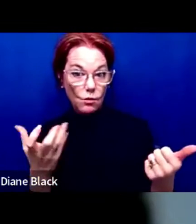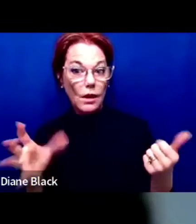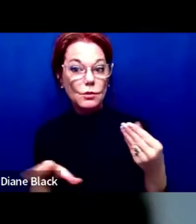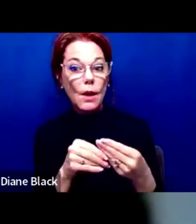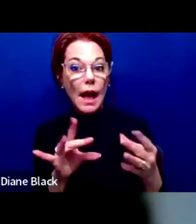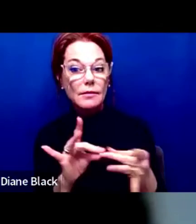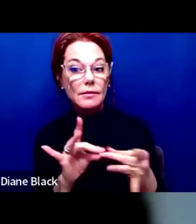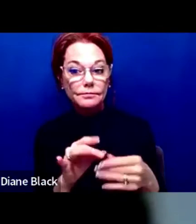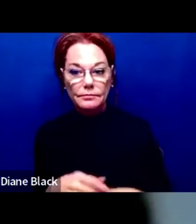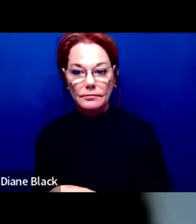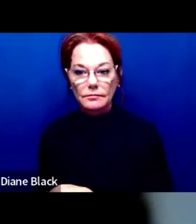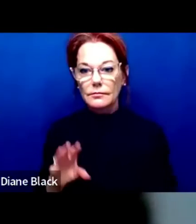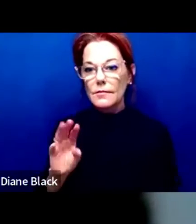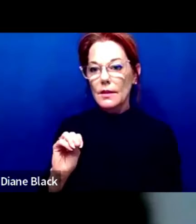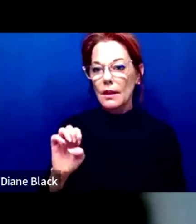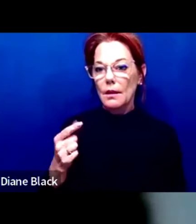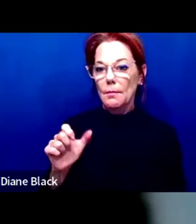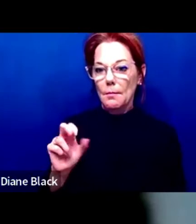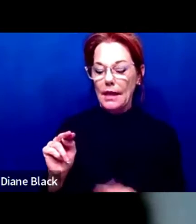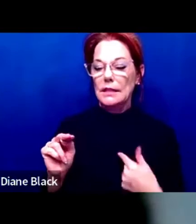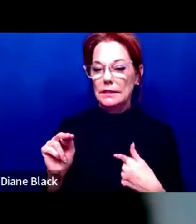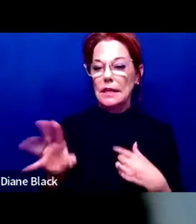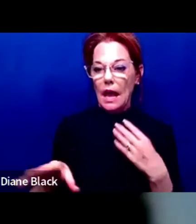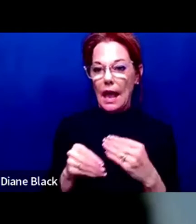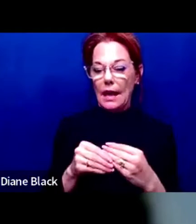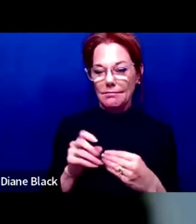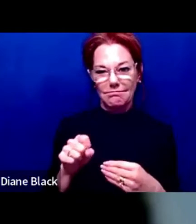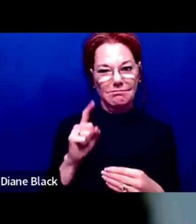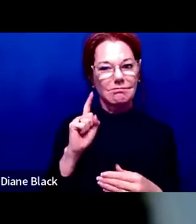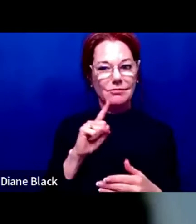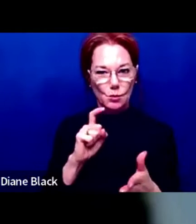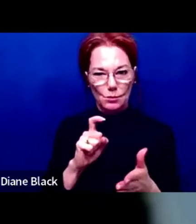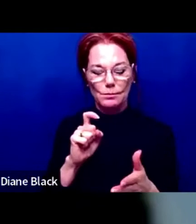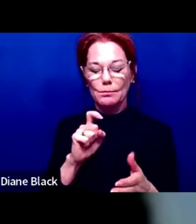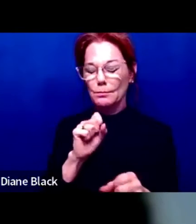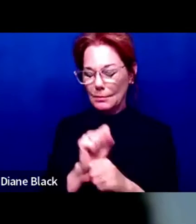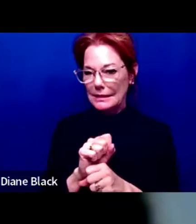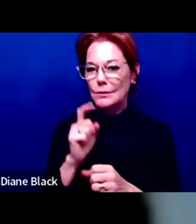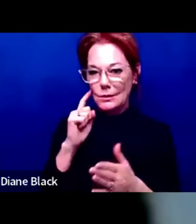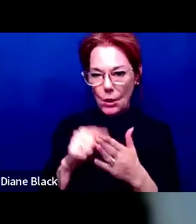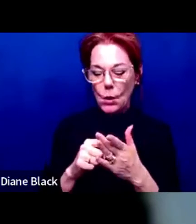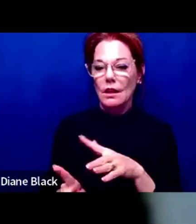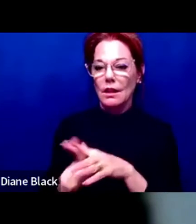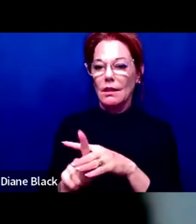Megan Davidson: The only thing I would add is that we certainly saw that come up in our work, that you know, it's an it's a